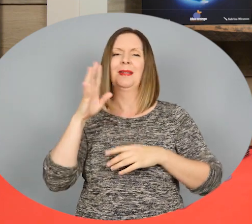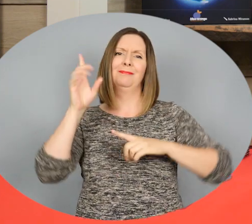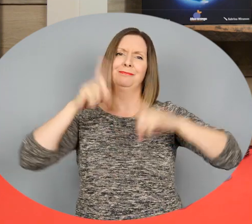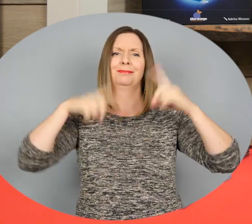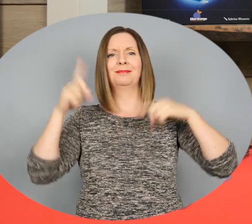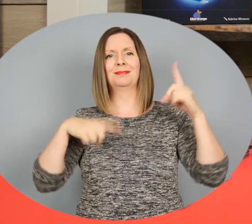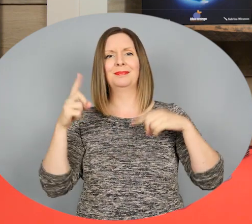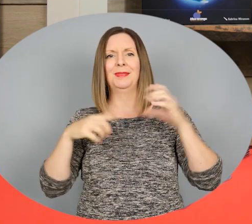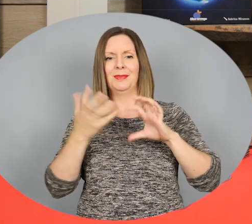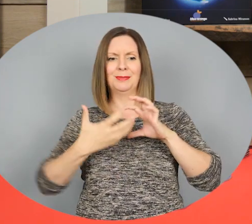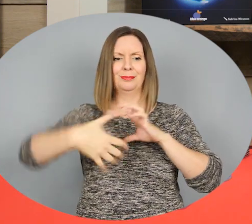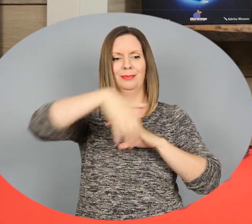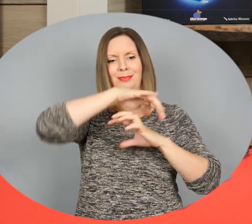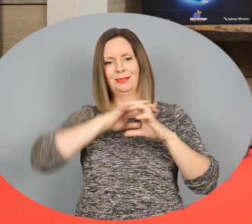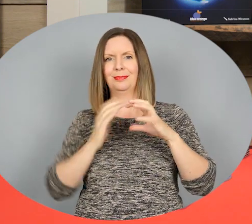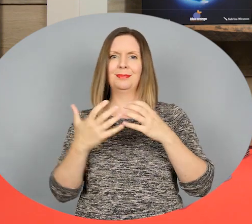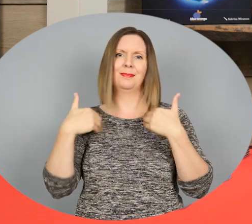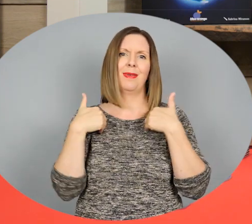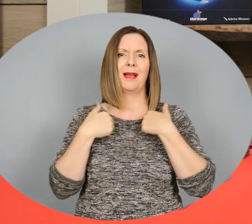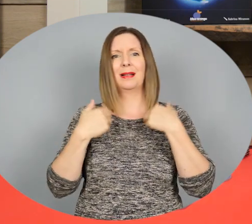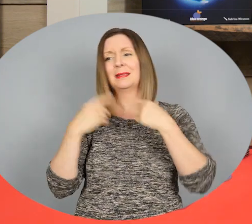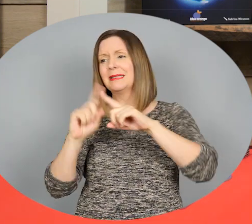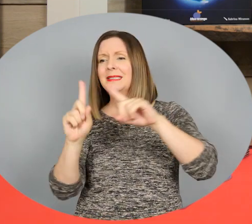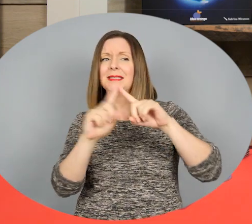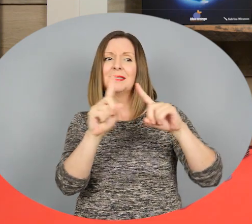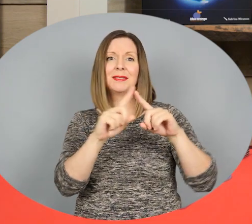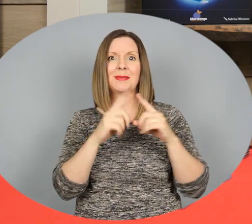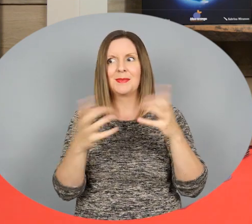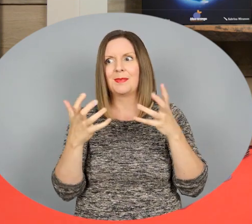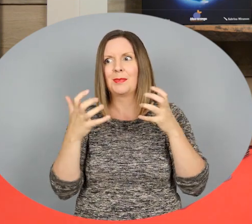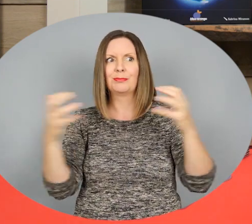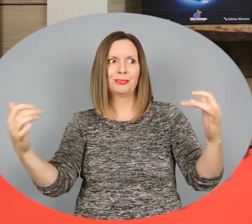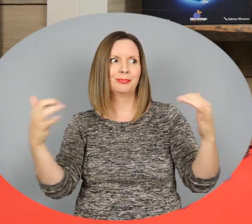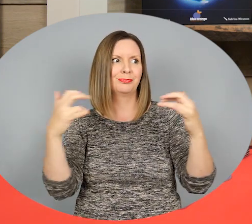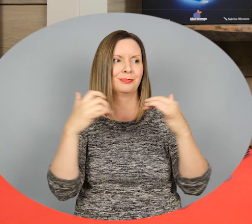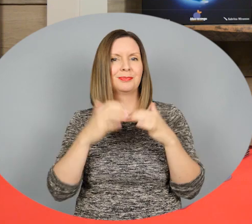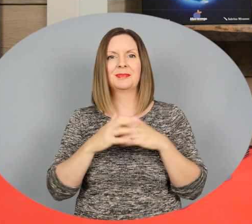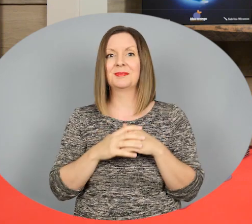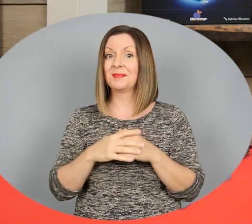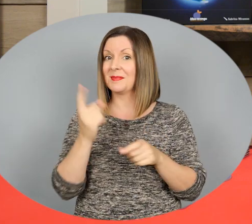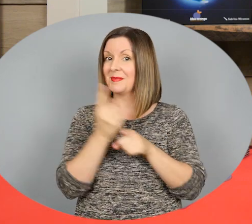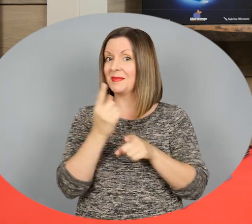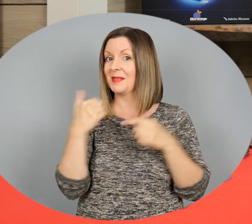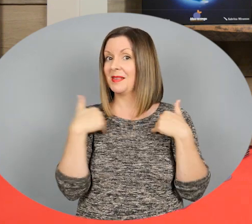create a variety of different landscapes, which will attract certain species of animals.